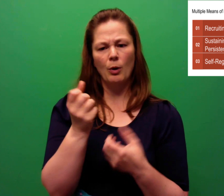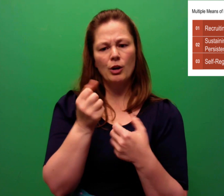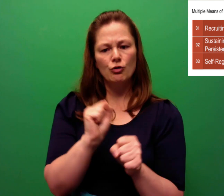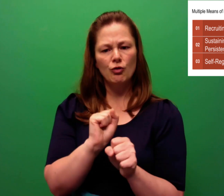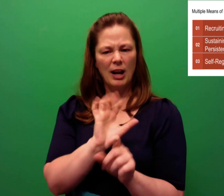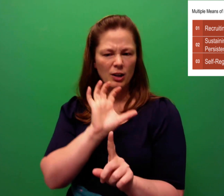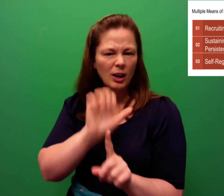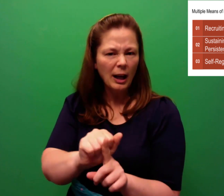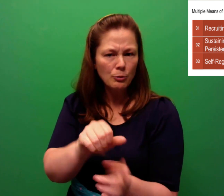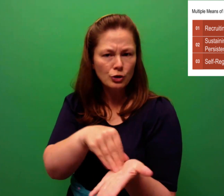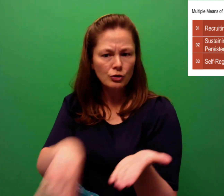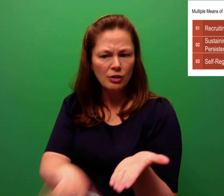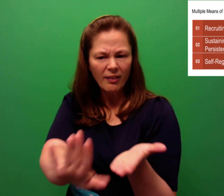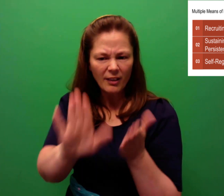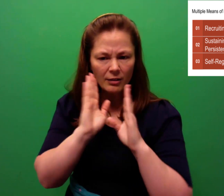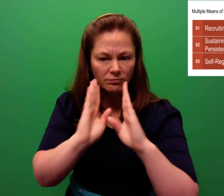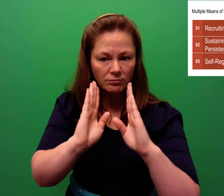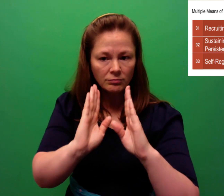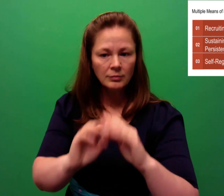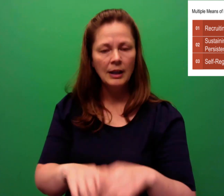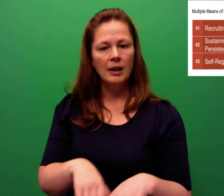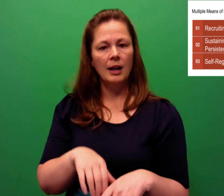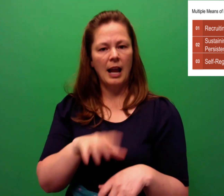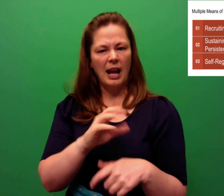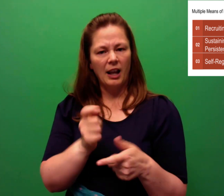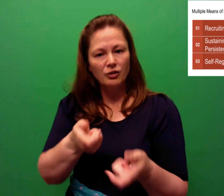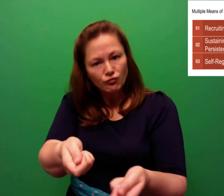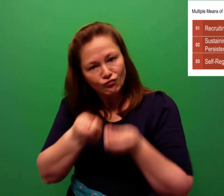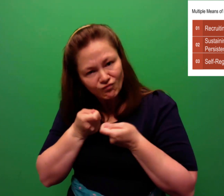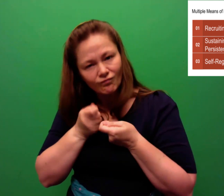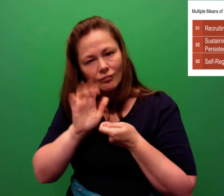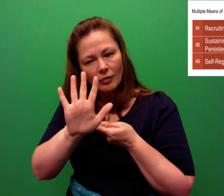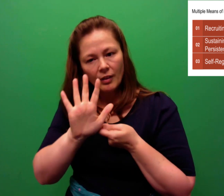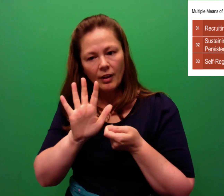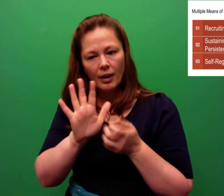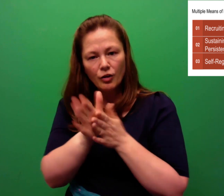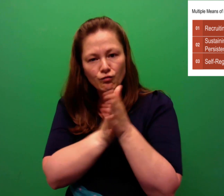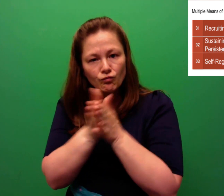Recruiting interest is where you try to capture students attention or interest